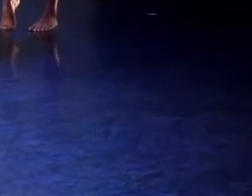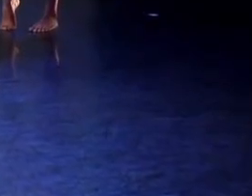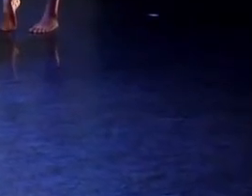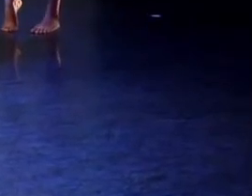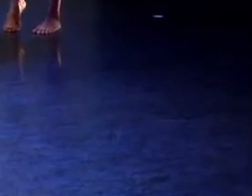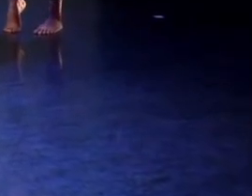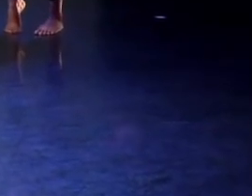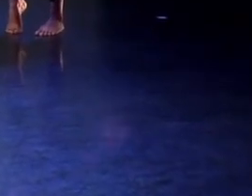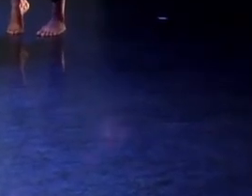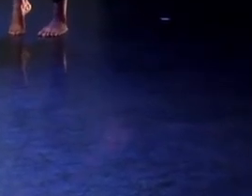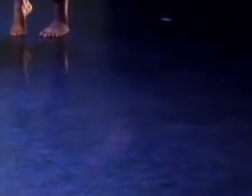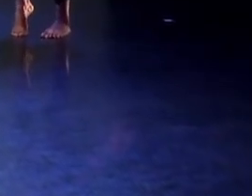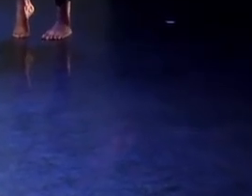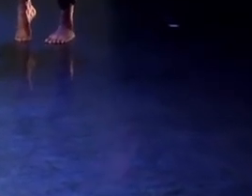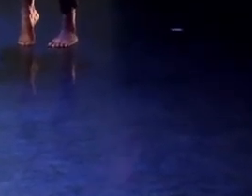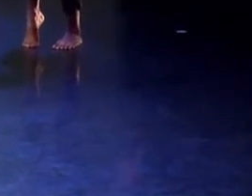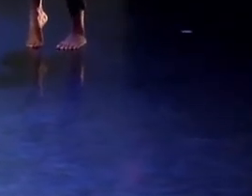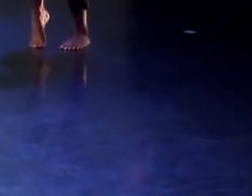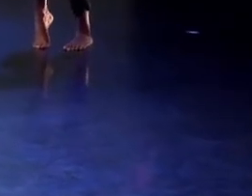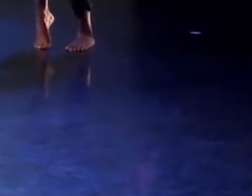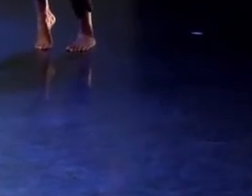(drums playing)